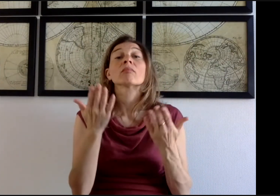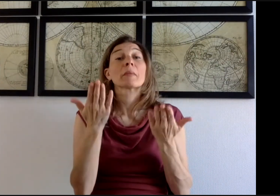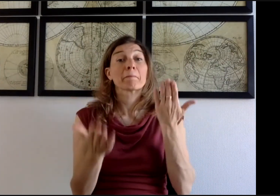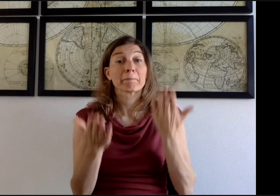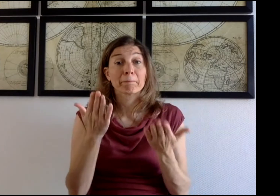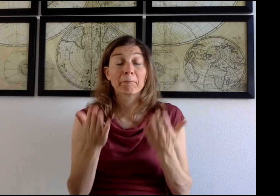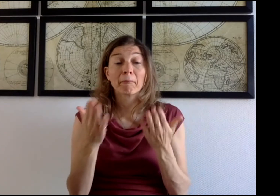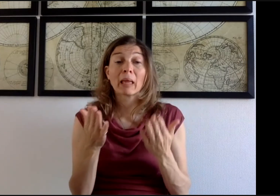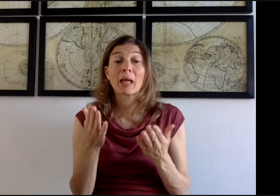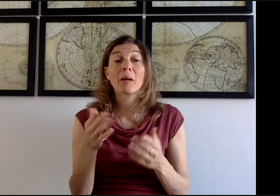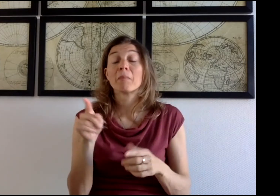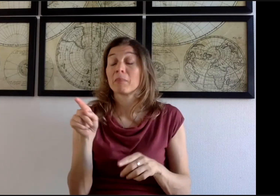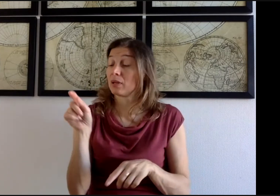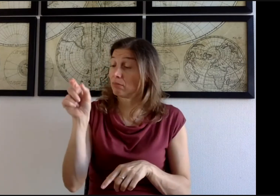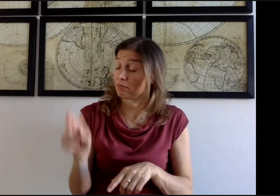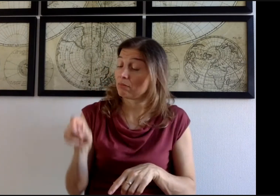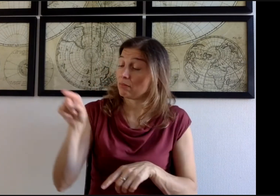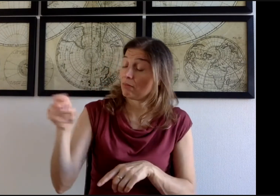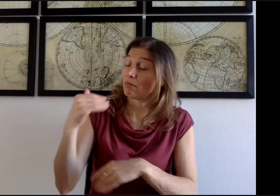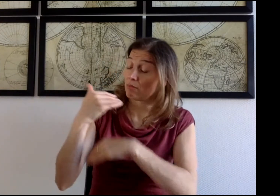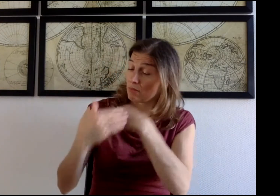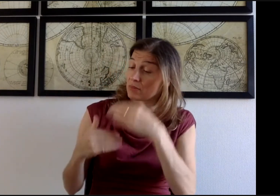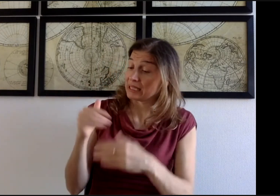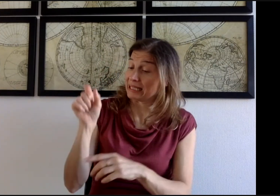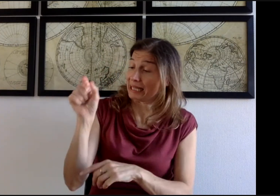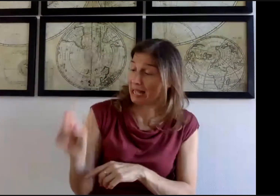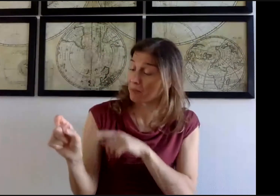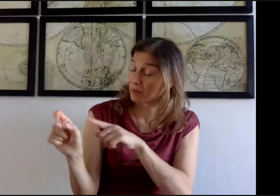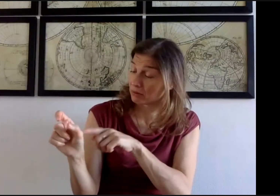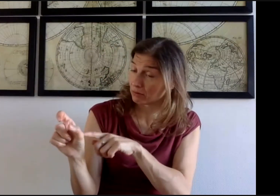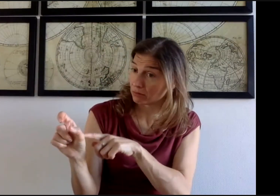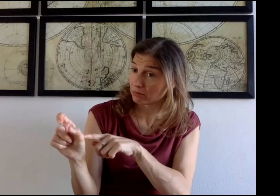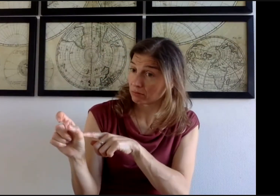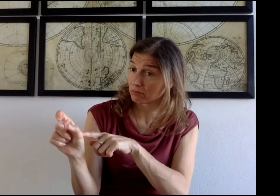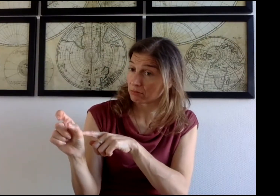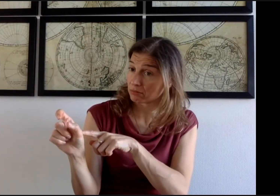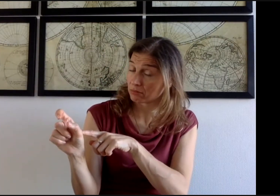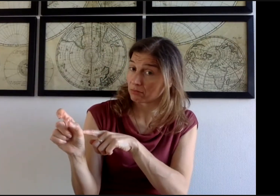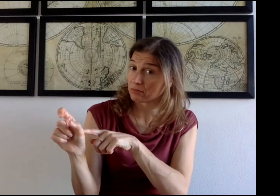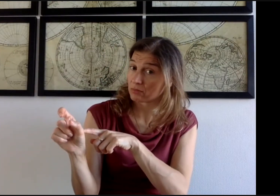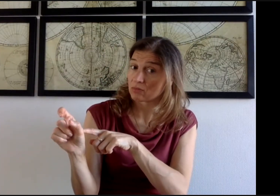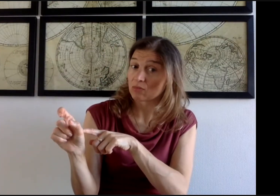that have one or more person with disability affected